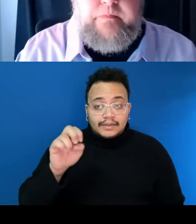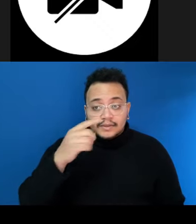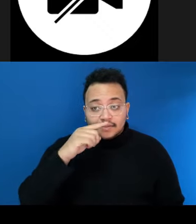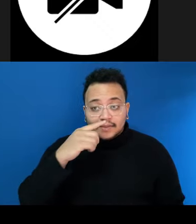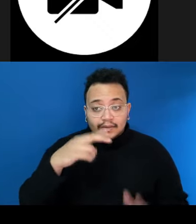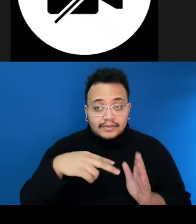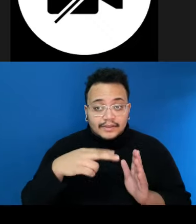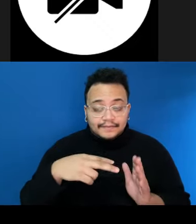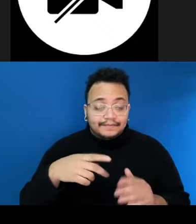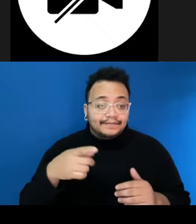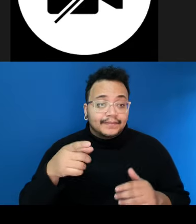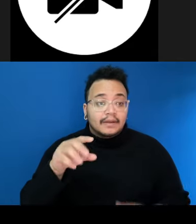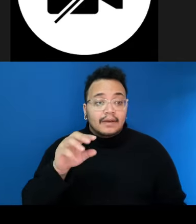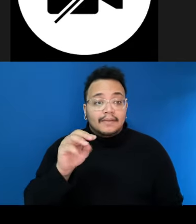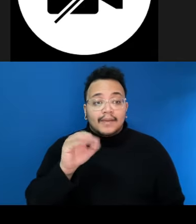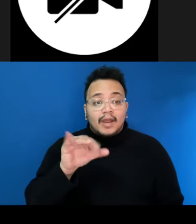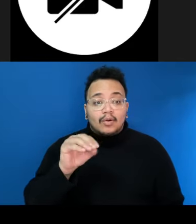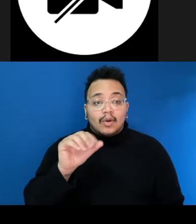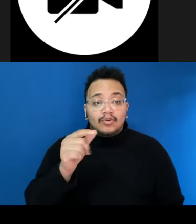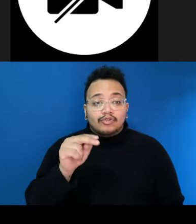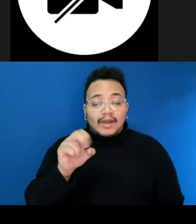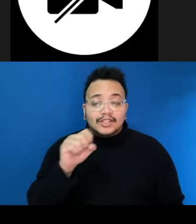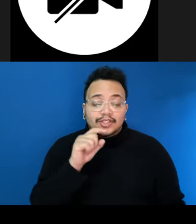[Loree] Microaggressions are brief and commonplace,